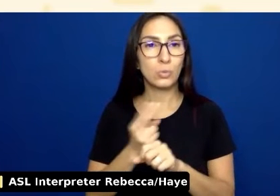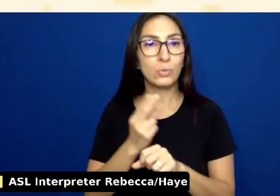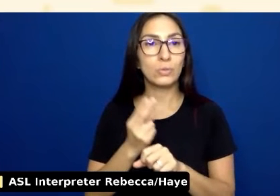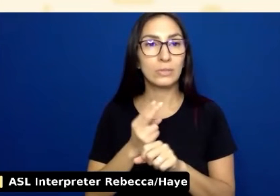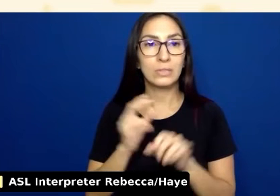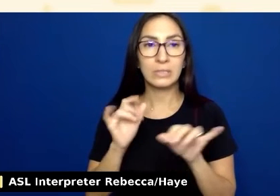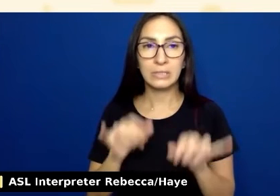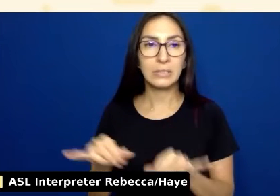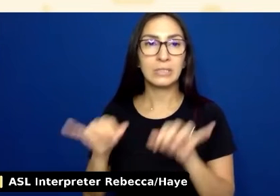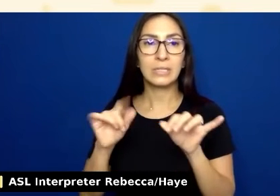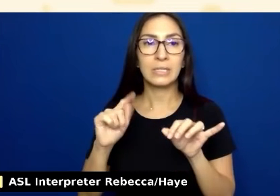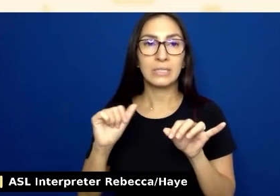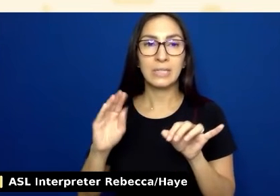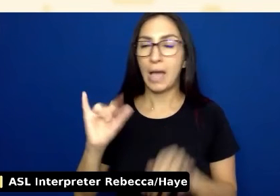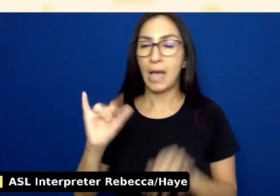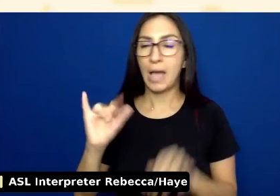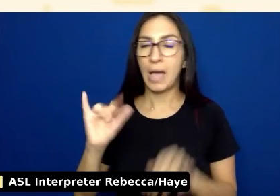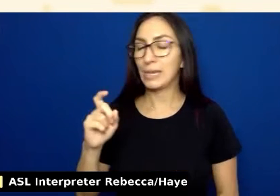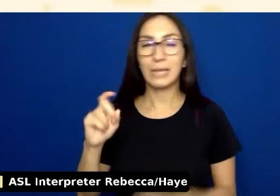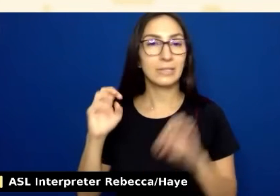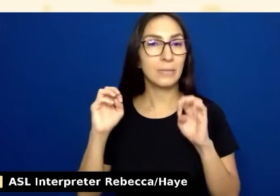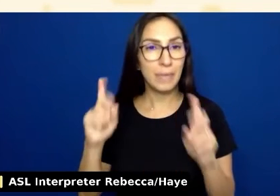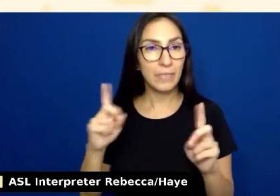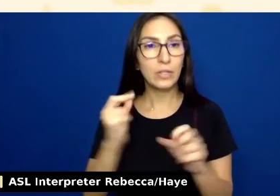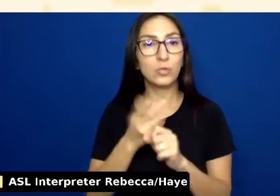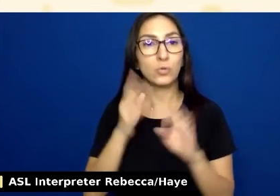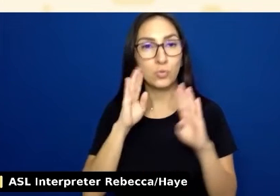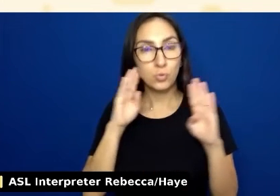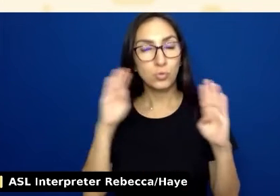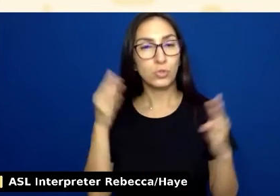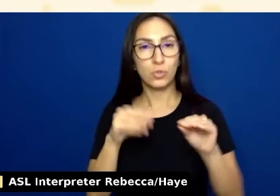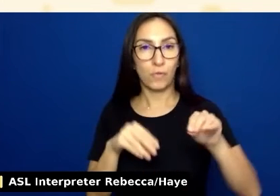user focus has been listened to. What are the keys that a user is pressing?